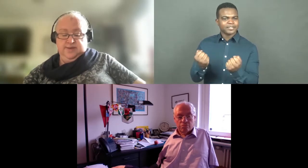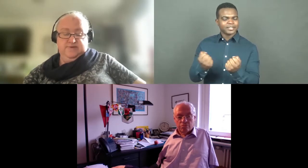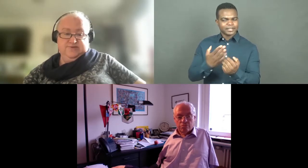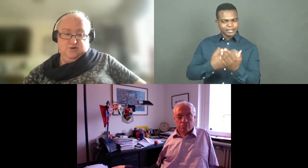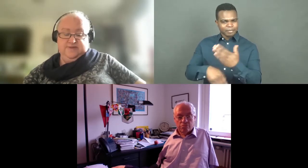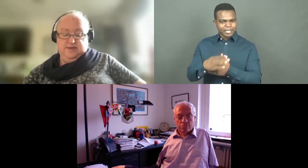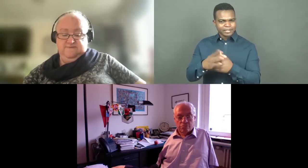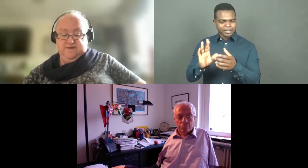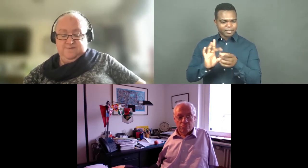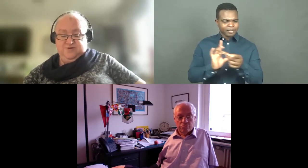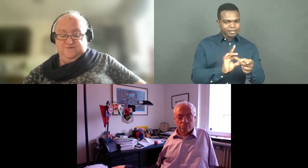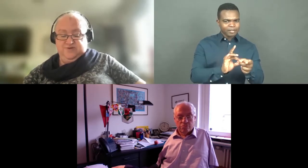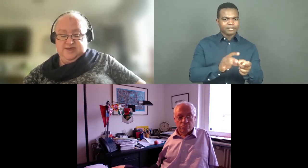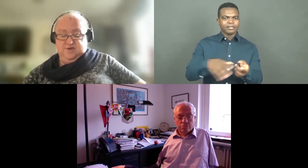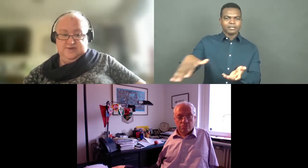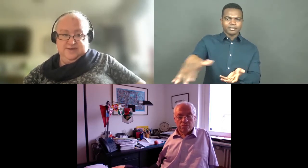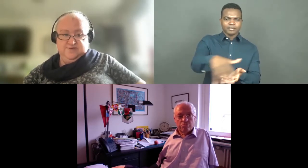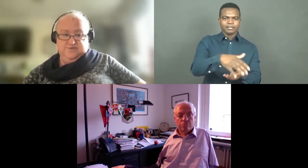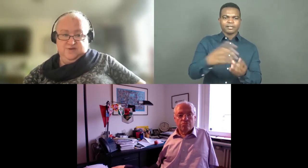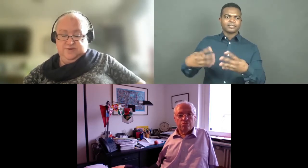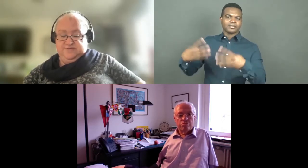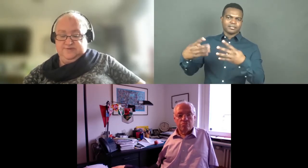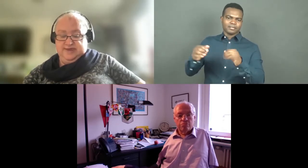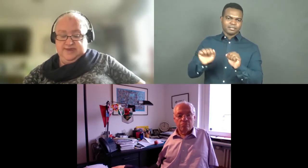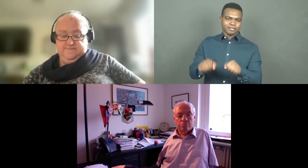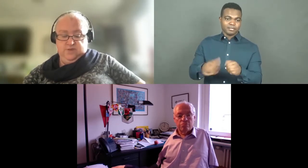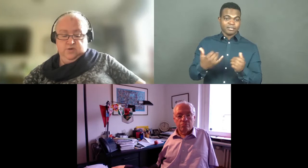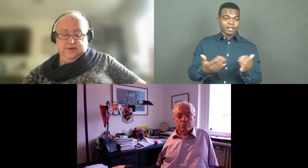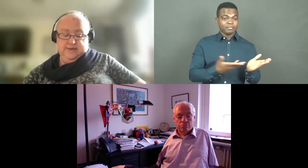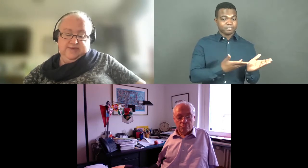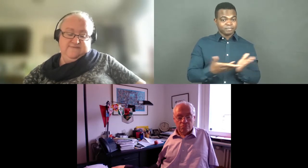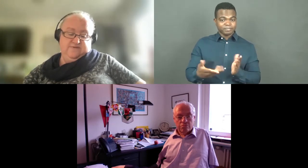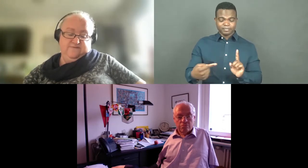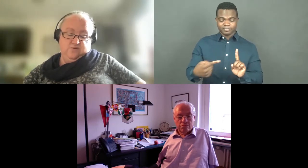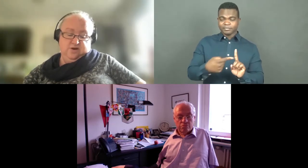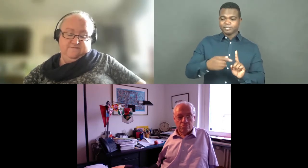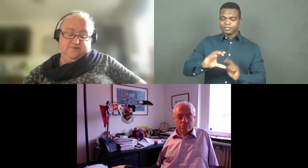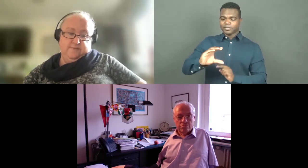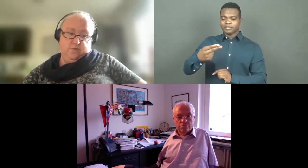Mr. Lohr, thank you very much for taking time to join us today. We now give you the floor for some